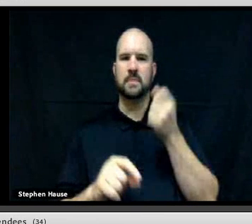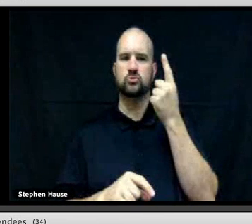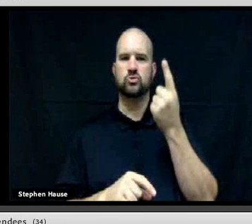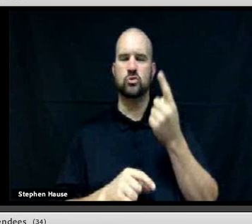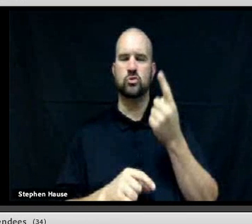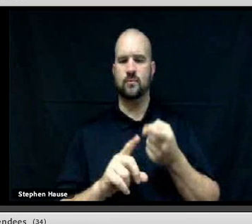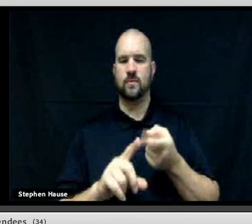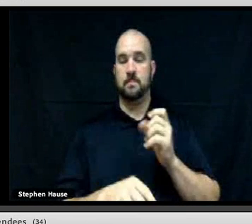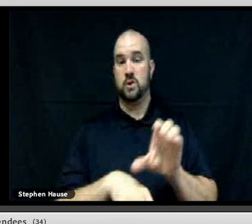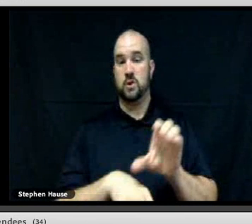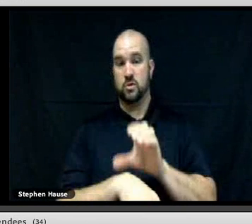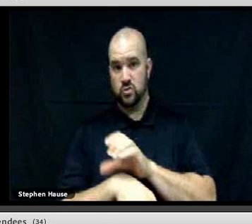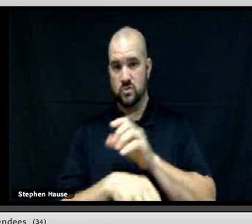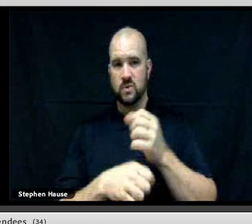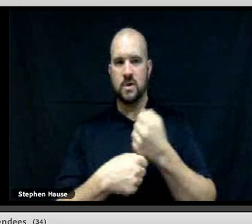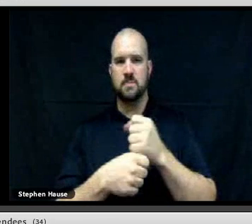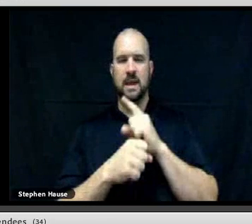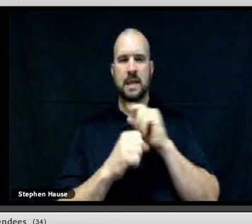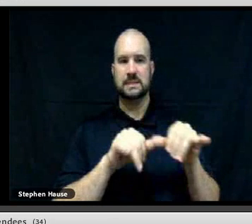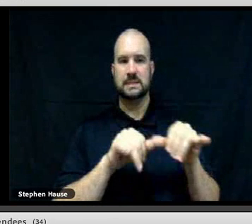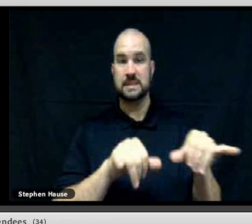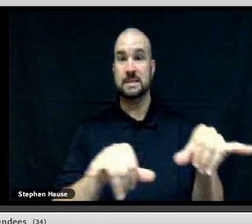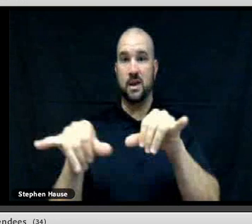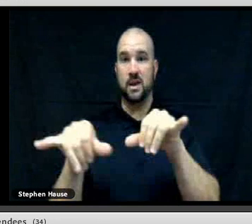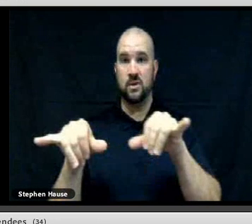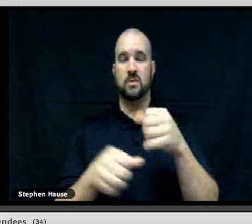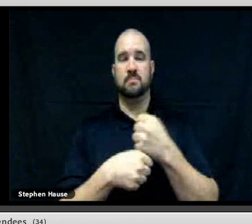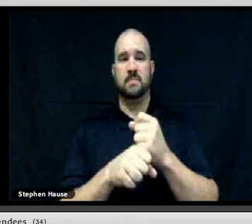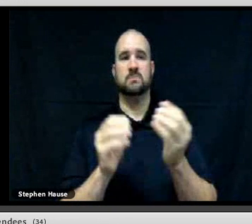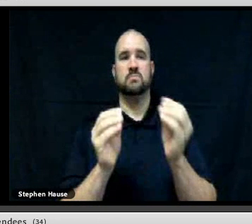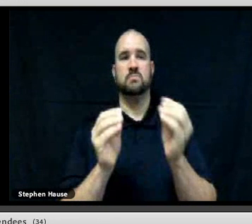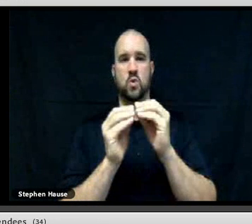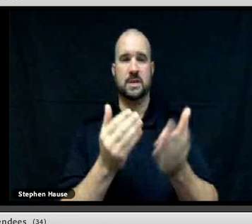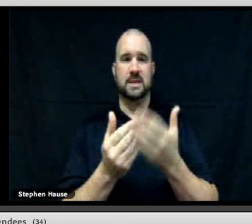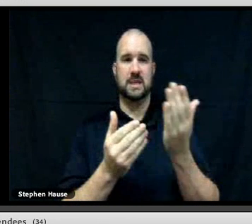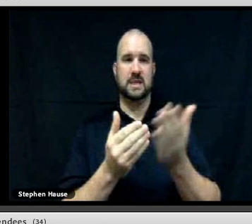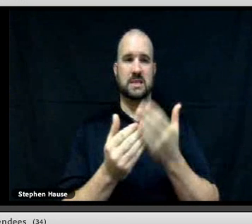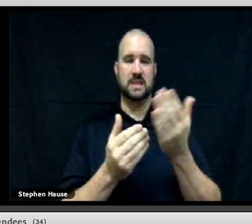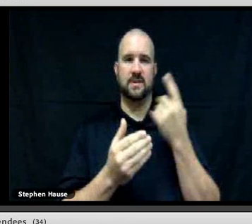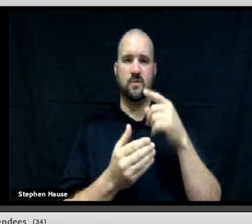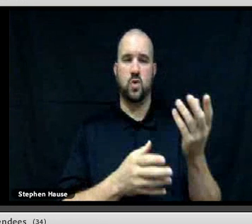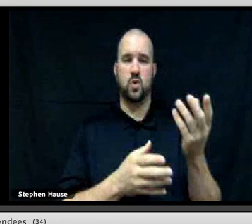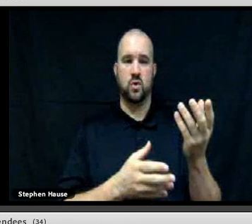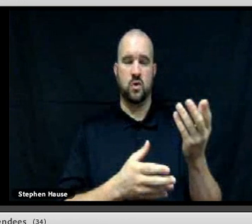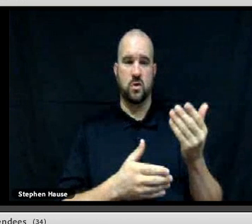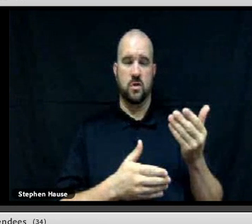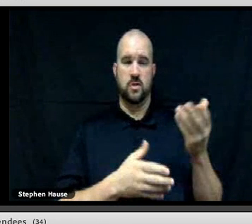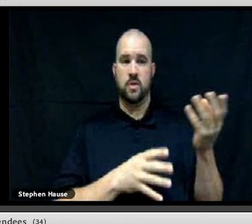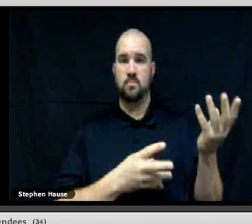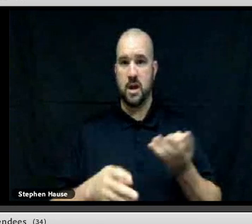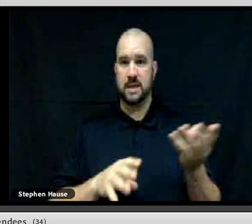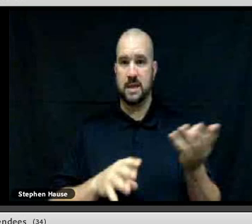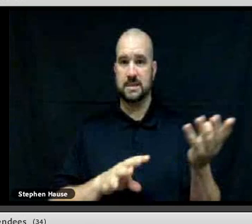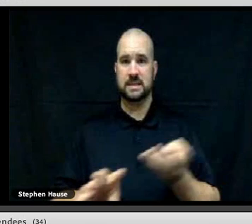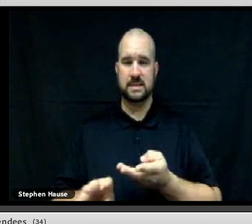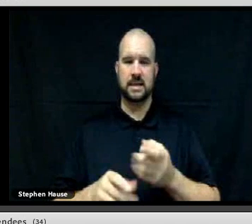uh, for processing and remediation of your metadata. So, this is a really good example of where consistency is important